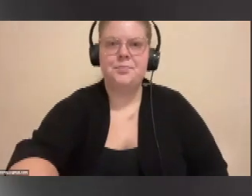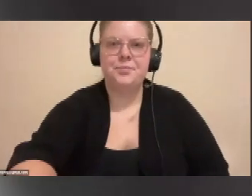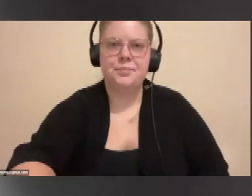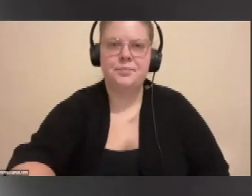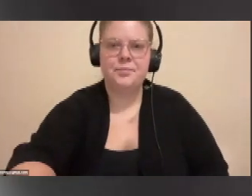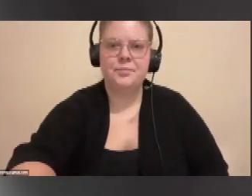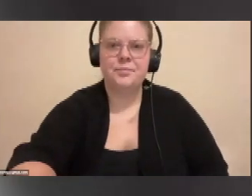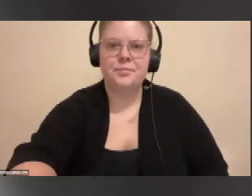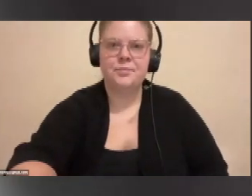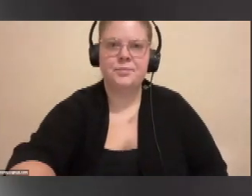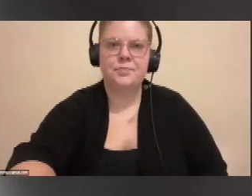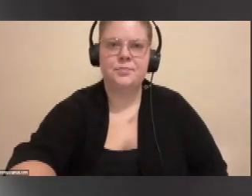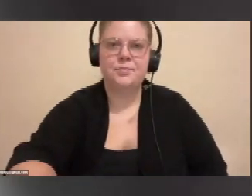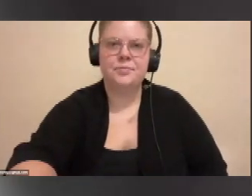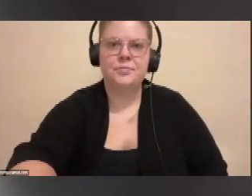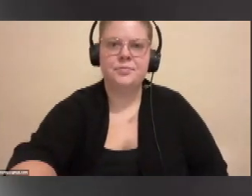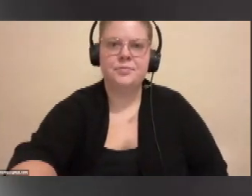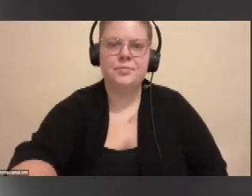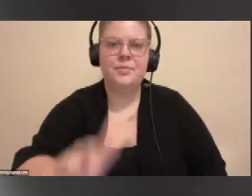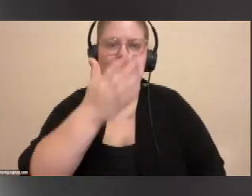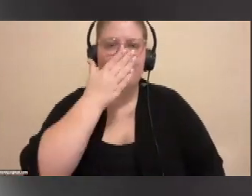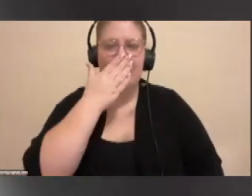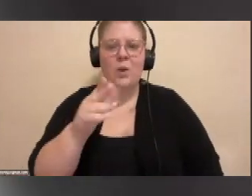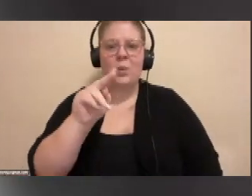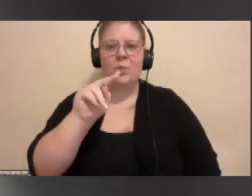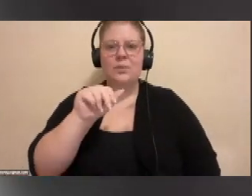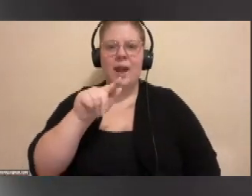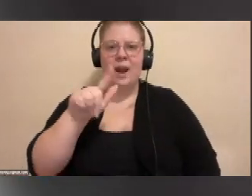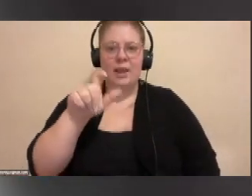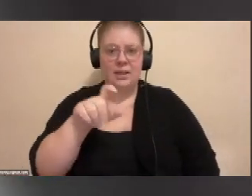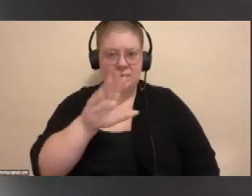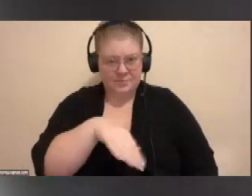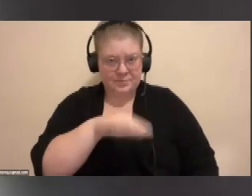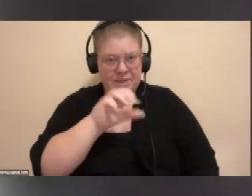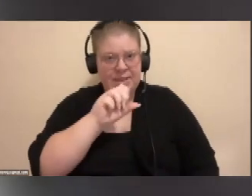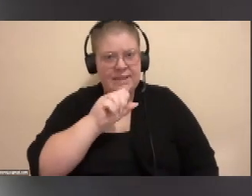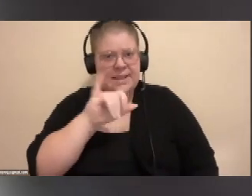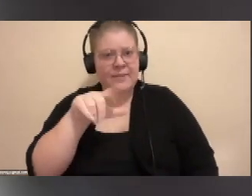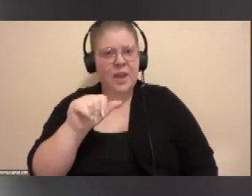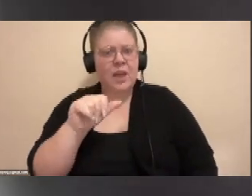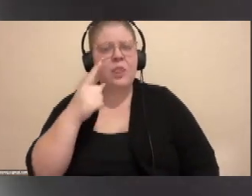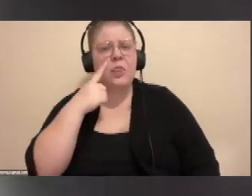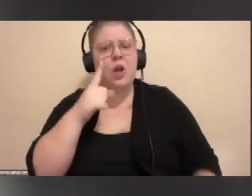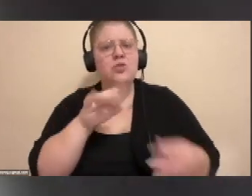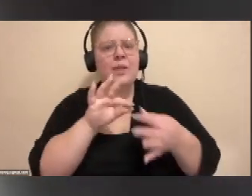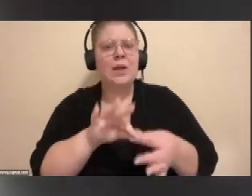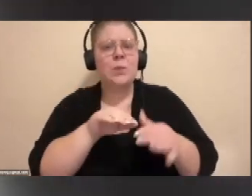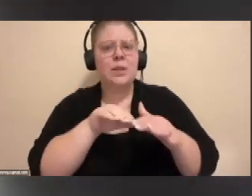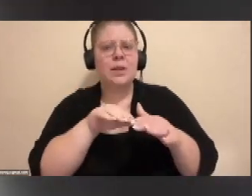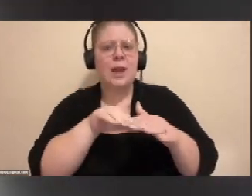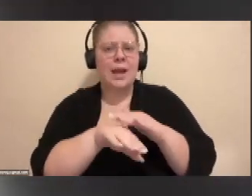Silvia lots on the access rule or other opportunities you see in the next five years.